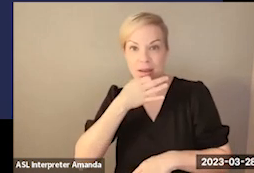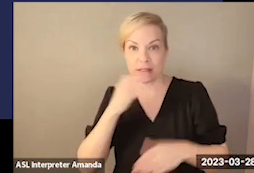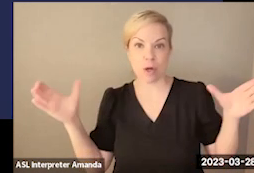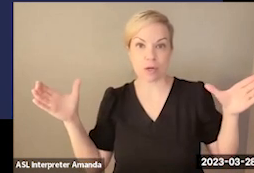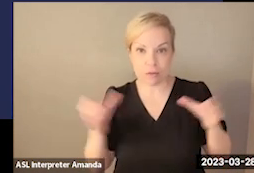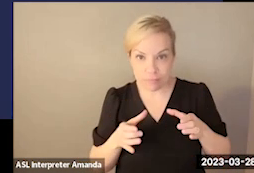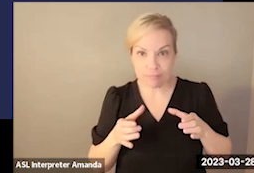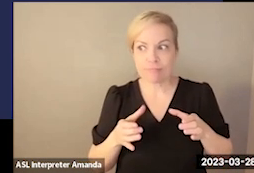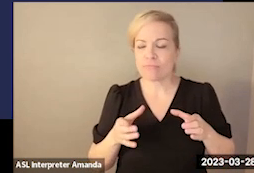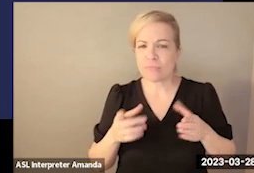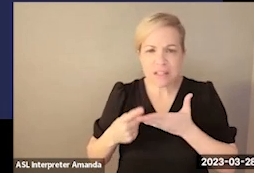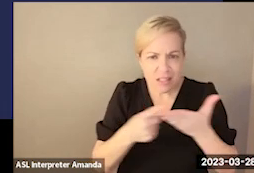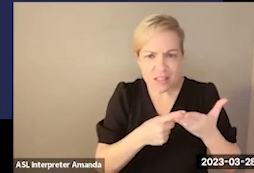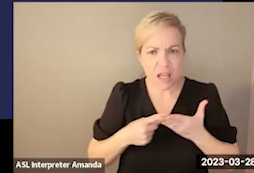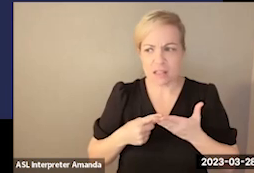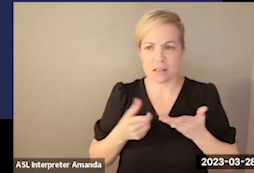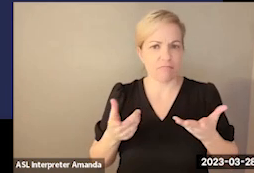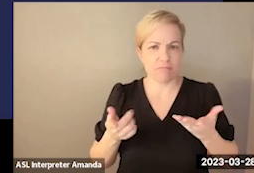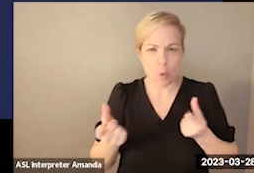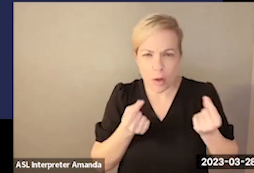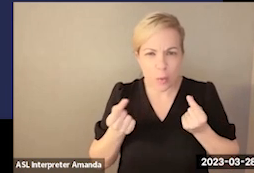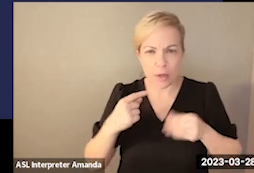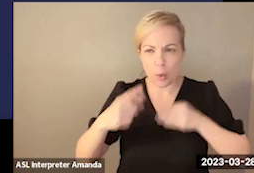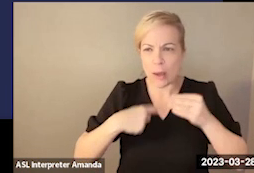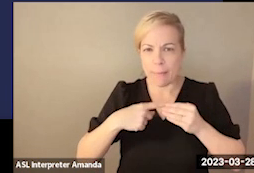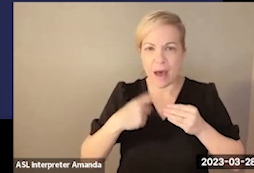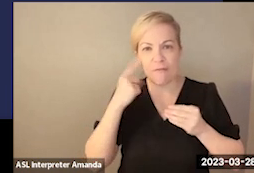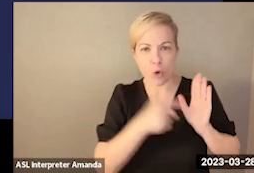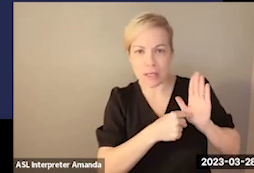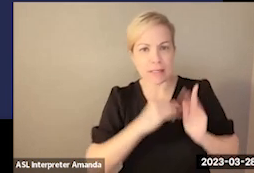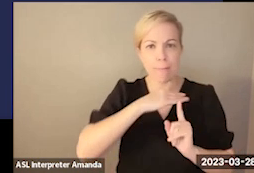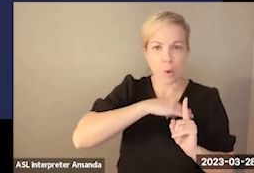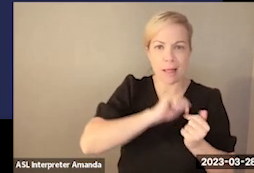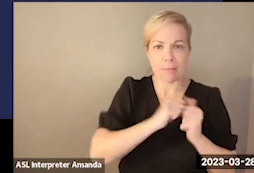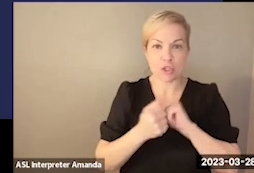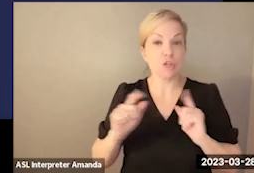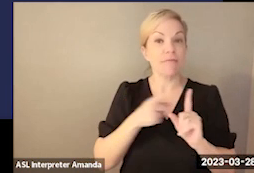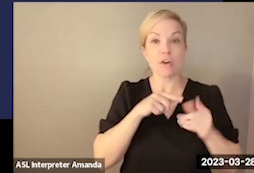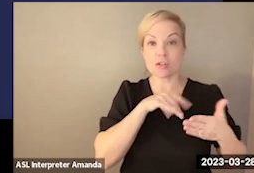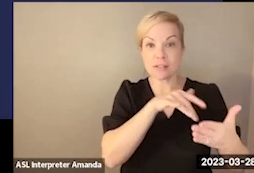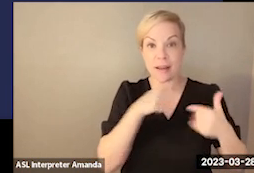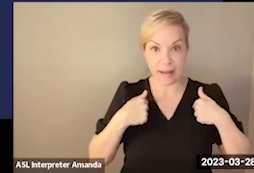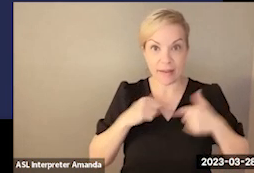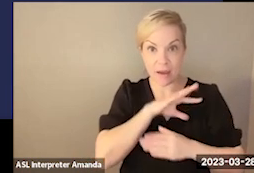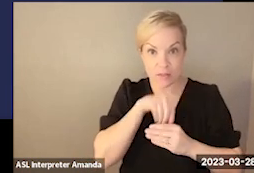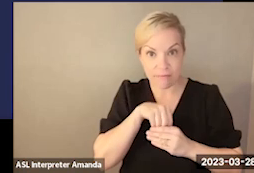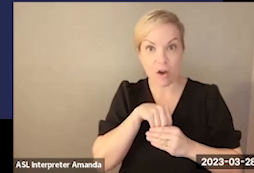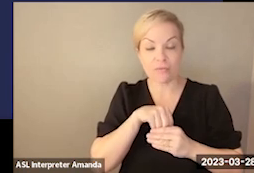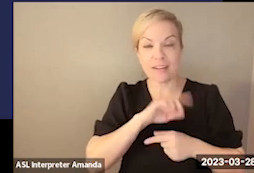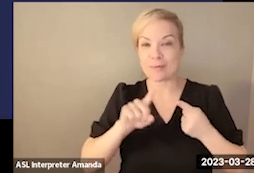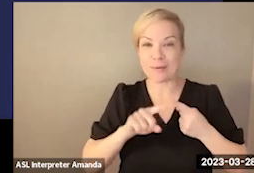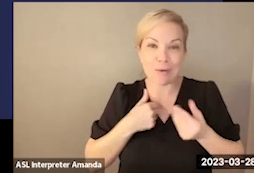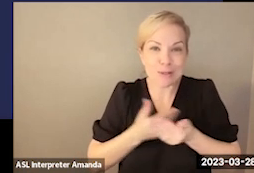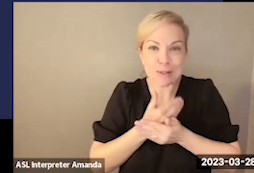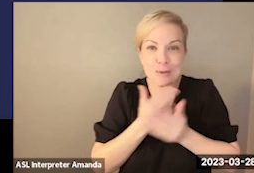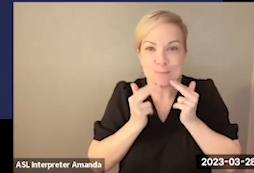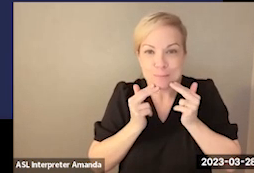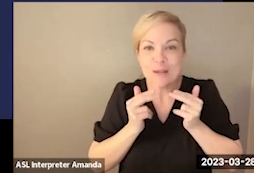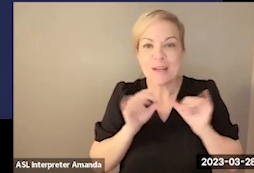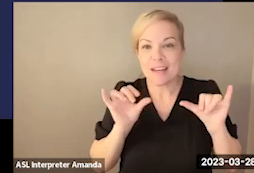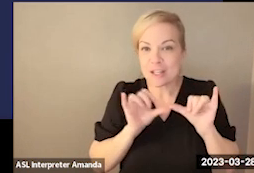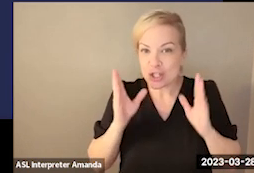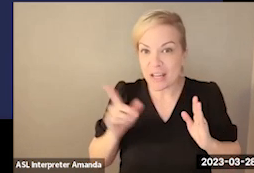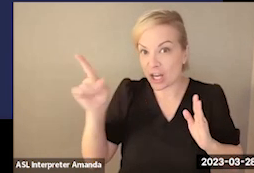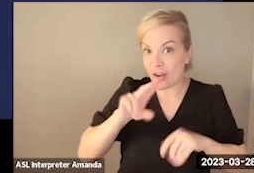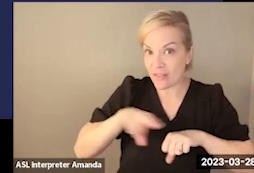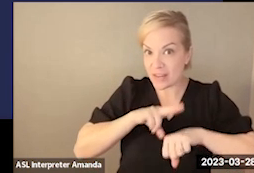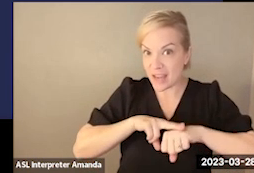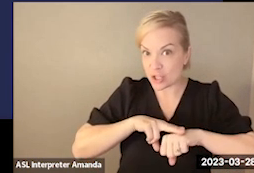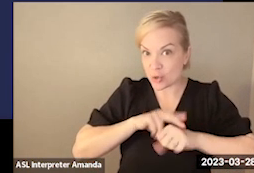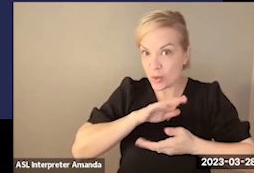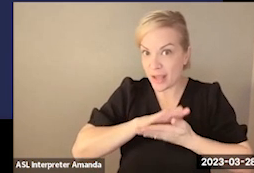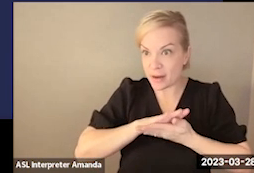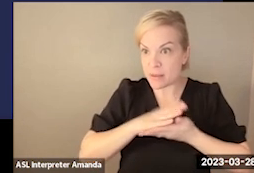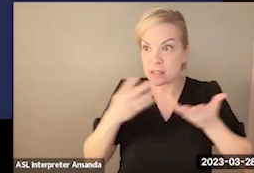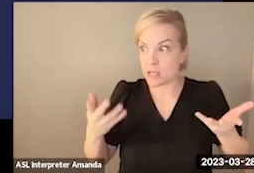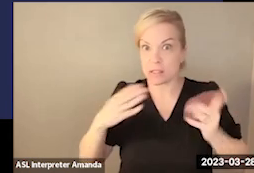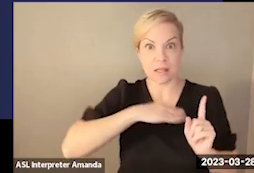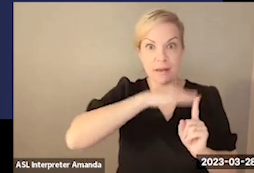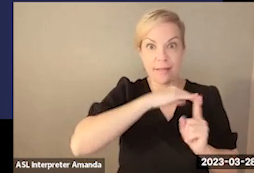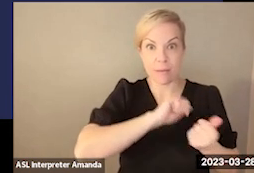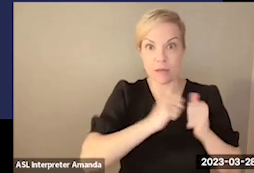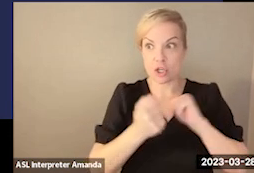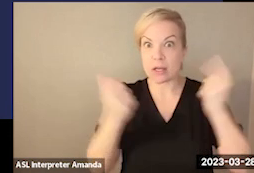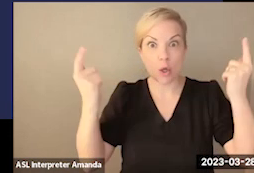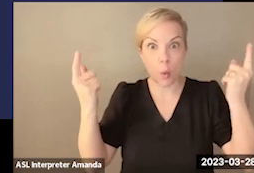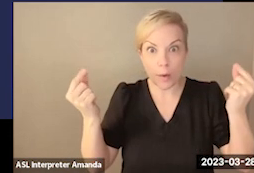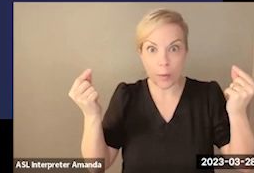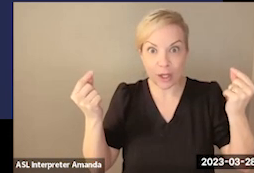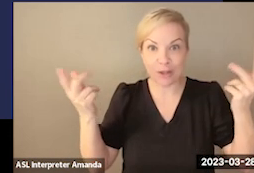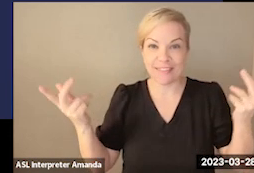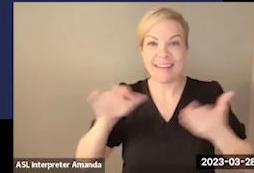Debbie Stine, Science & Technology Policy Academy: what should we do about climate change? The very first study that I worked on when I was a, as I say, a baby engineer at the National Academy's was, basically, what should we do about climate change? And that was a very, very long time ago.